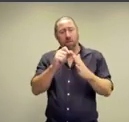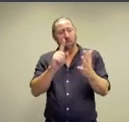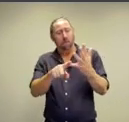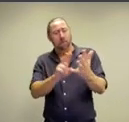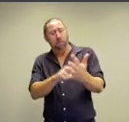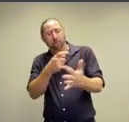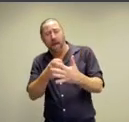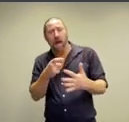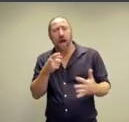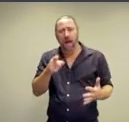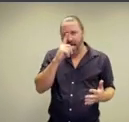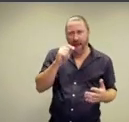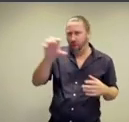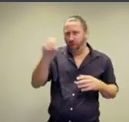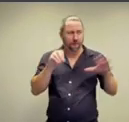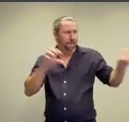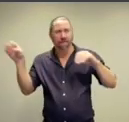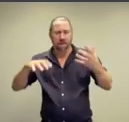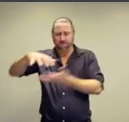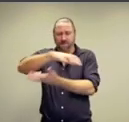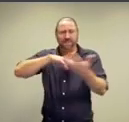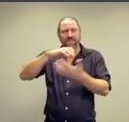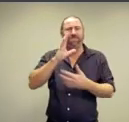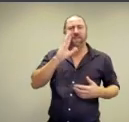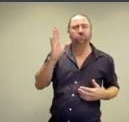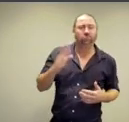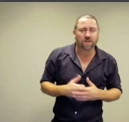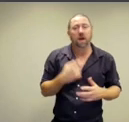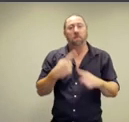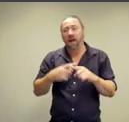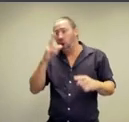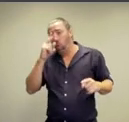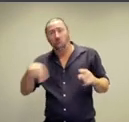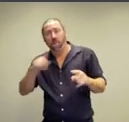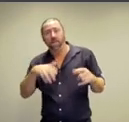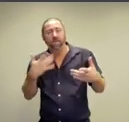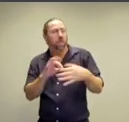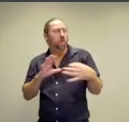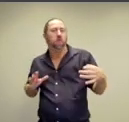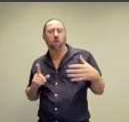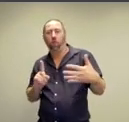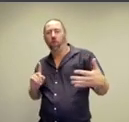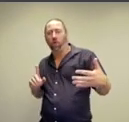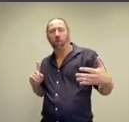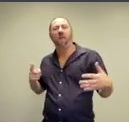you know, so used to picking and mixing styles and also is often full of disaffected youth.